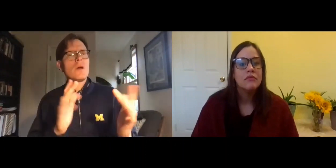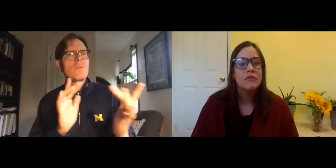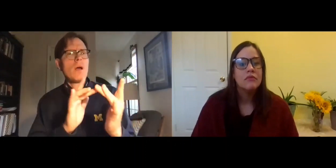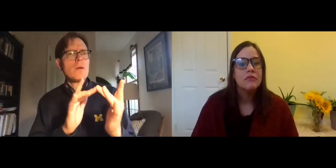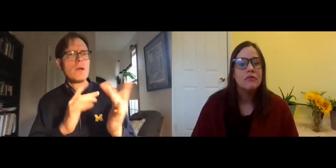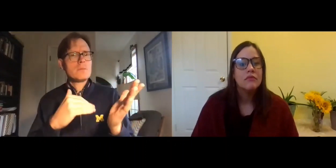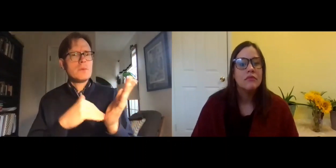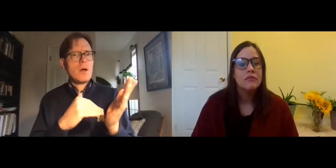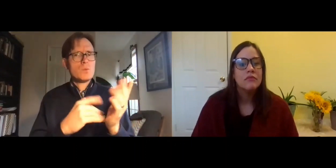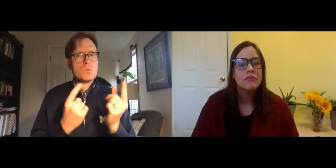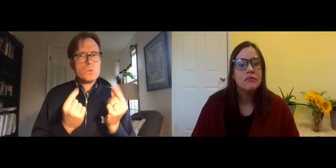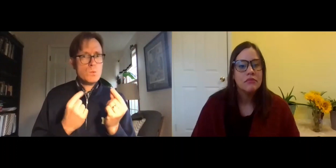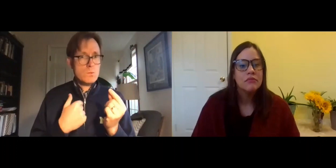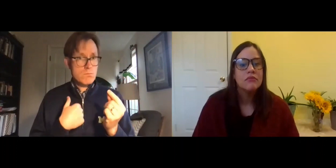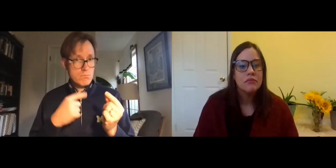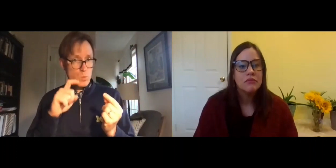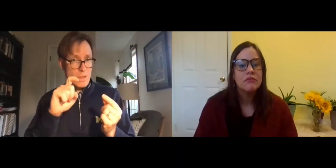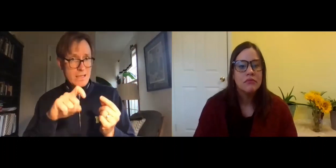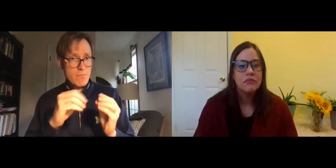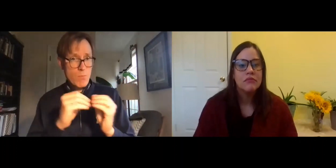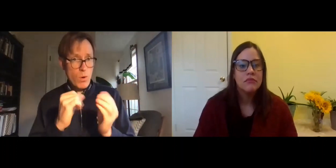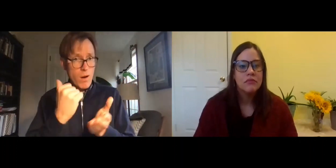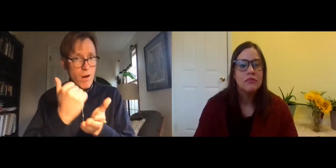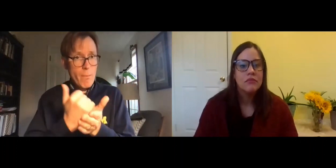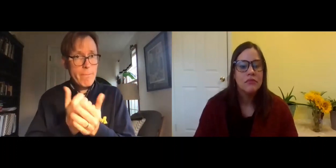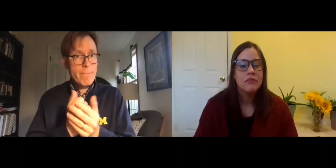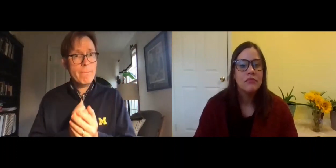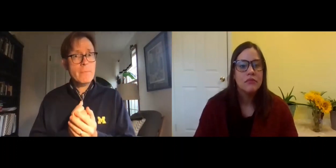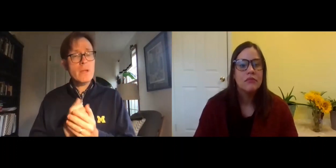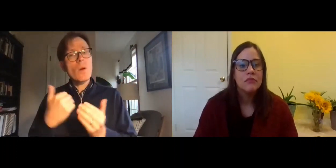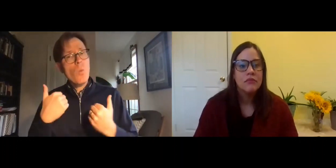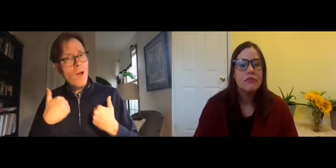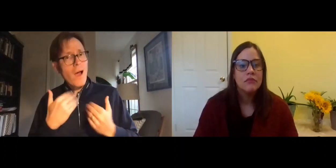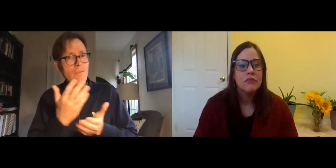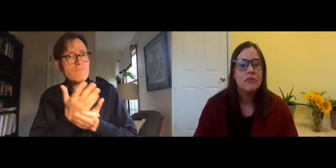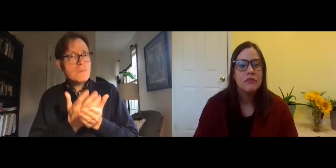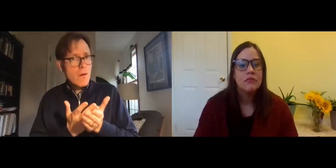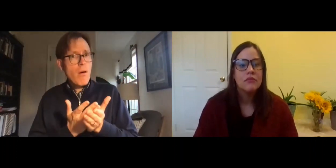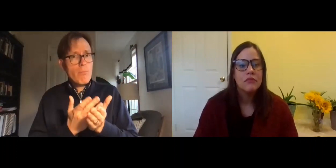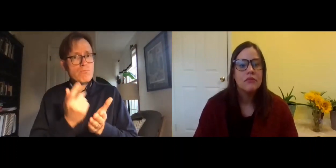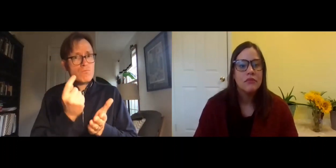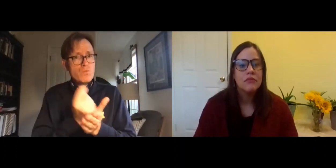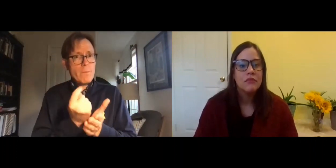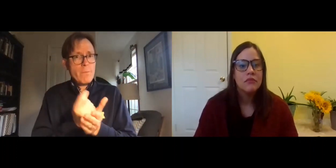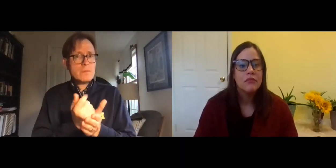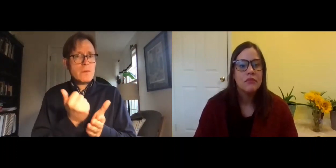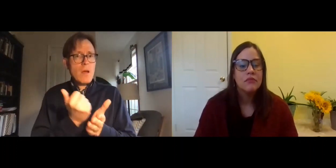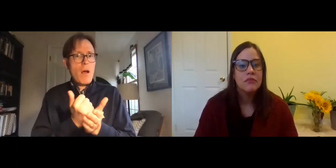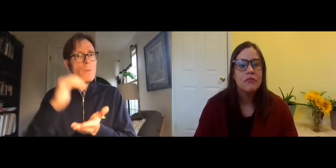And if you think you do have COVID-19, again, contact your doctor.